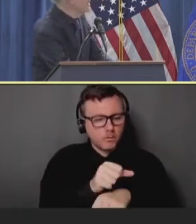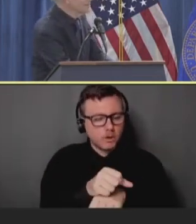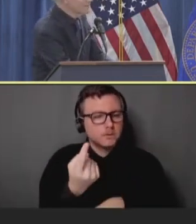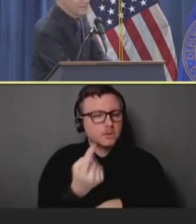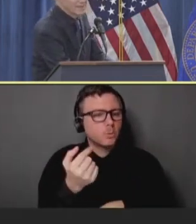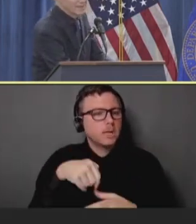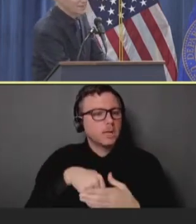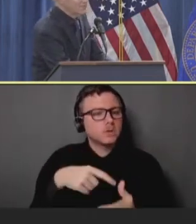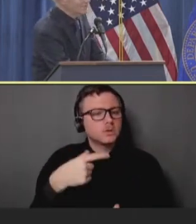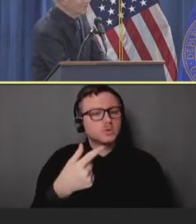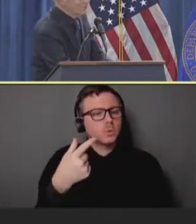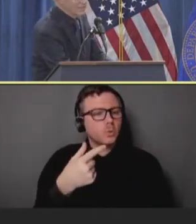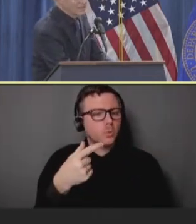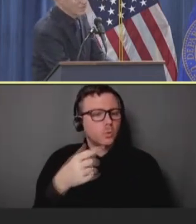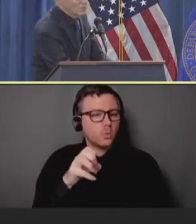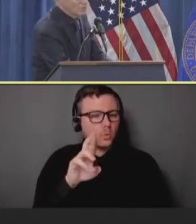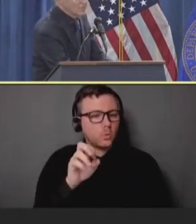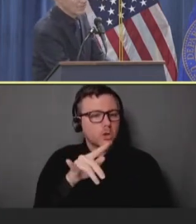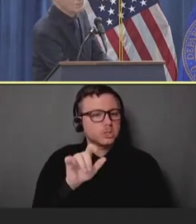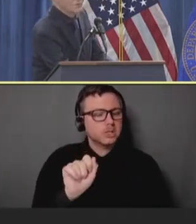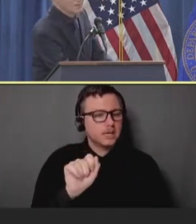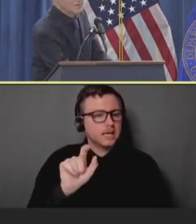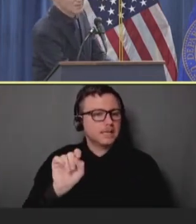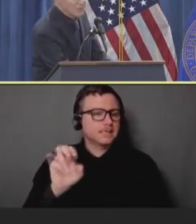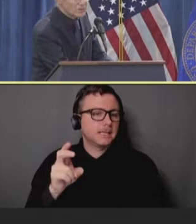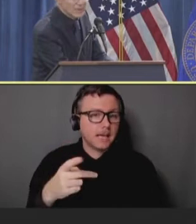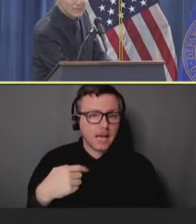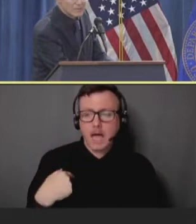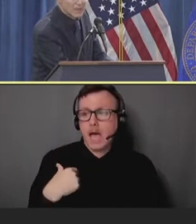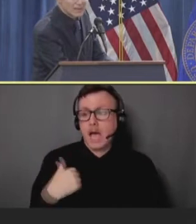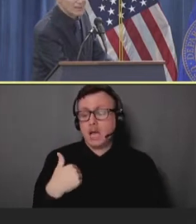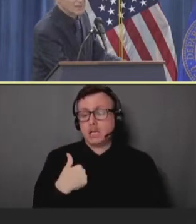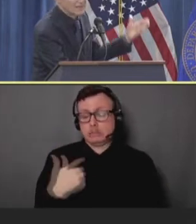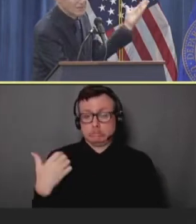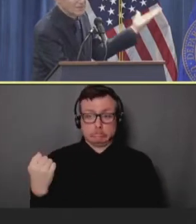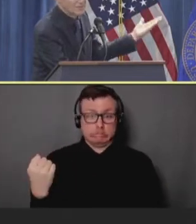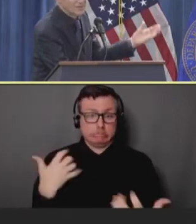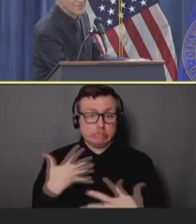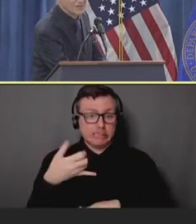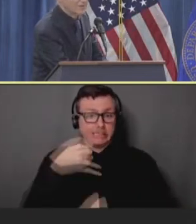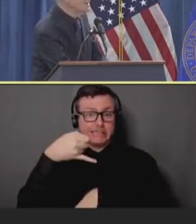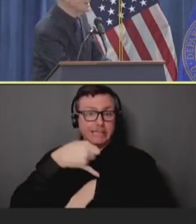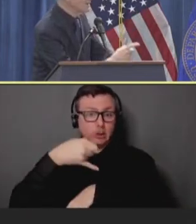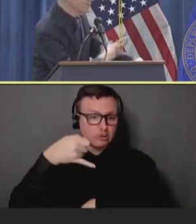Again, for someone who is needle phobic as I was as a child, the idea of having a little